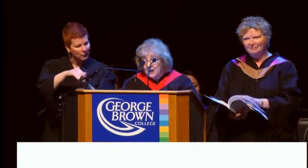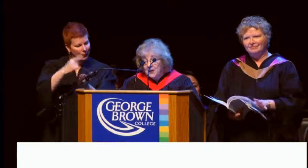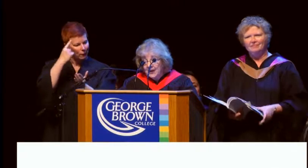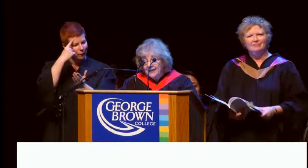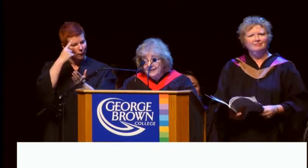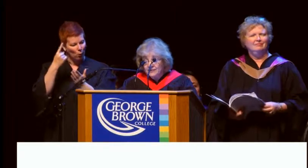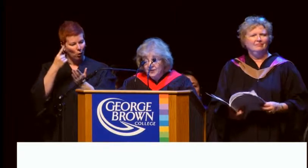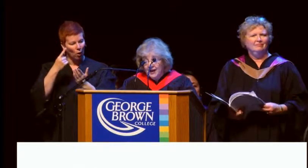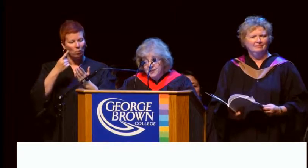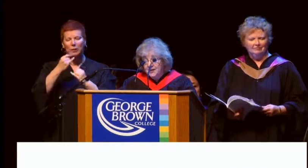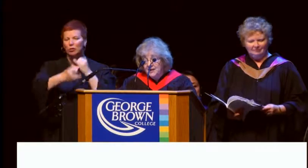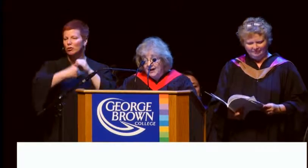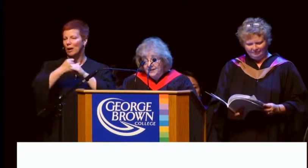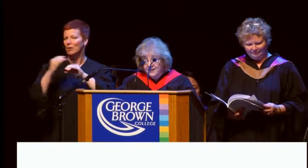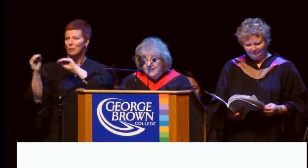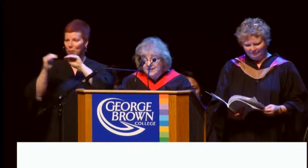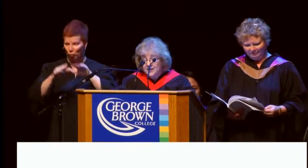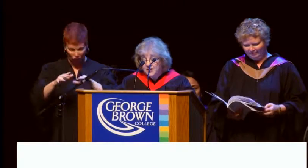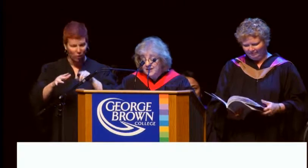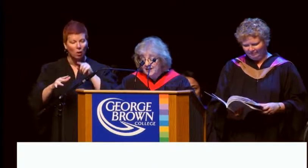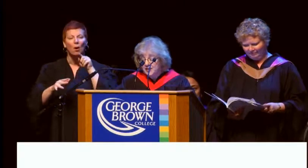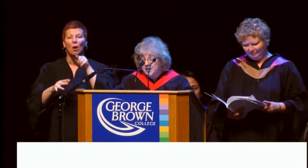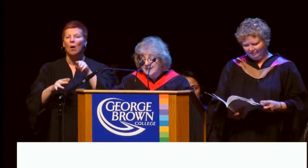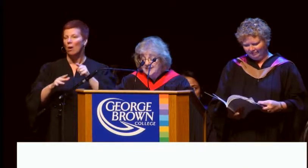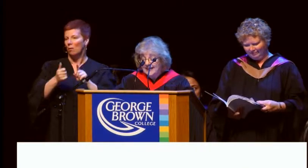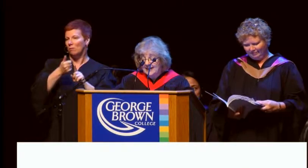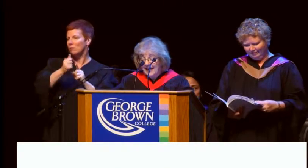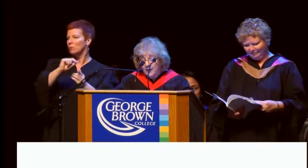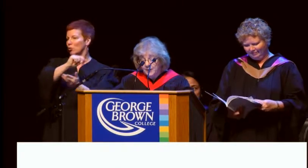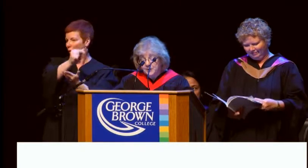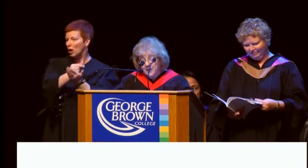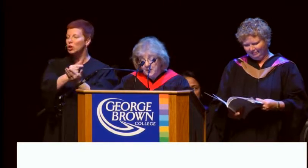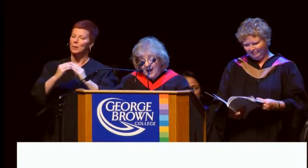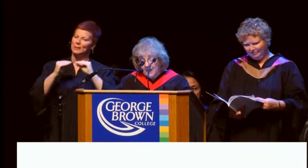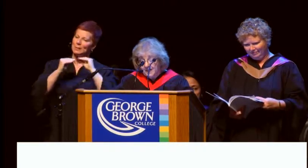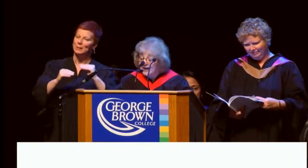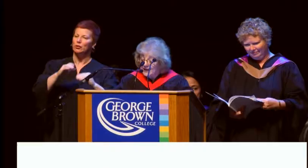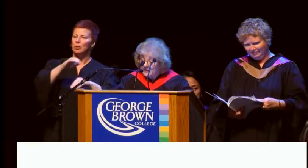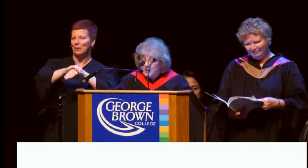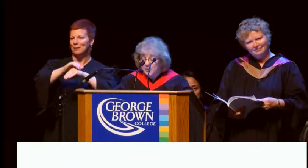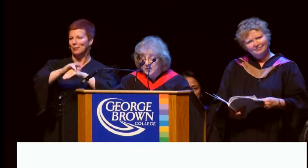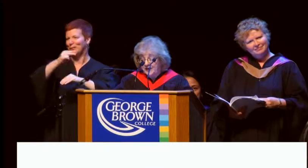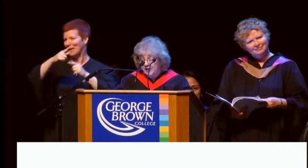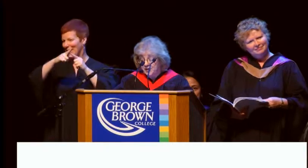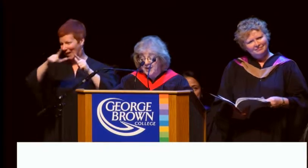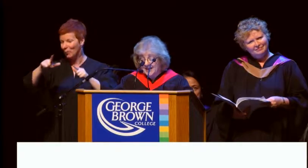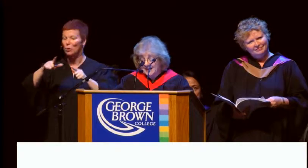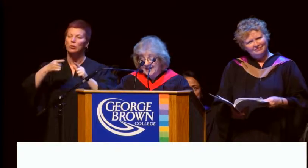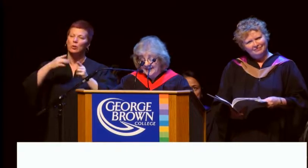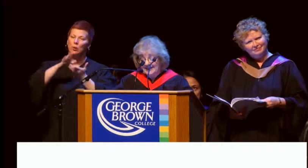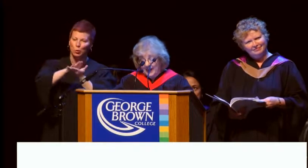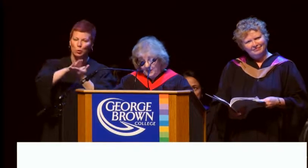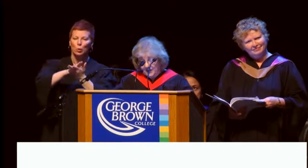LORRAINE IS A GRADUATE OF THE TEACHING ENGLISH AS A SECOND LANGUAGE PROGRAM IN THE EXECUTIVE ENGLISH AS A SECOND LANGUAGE.